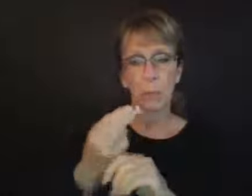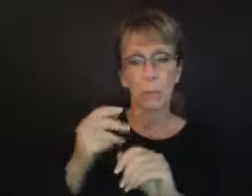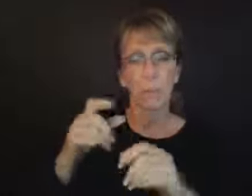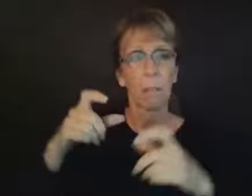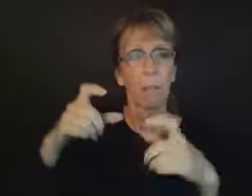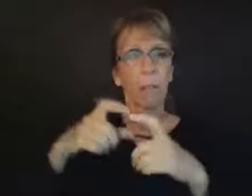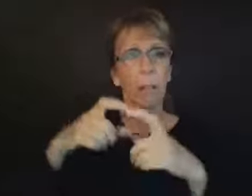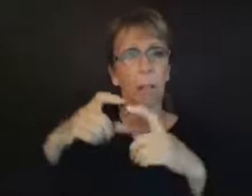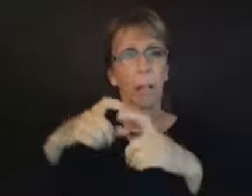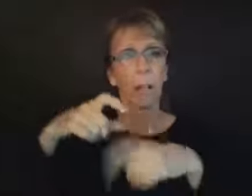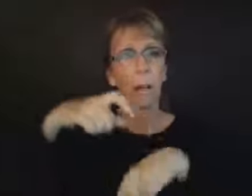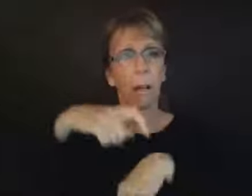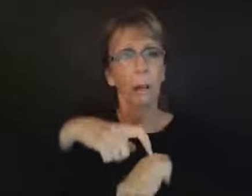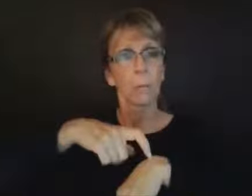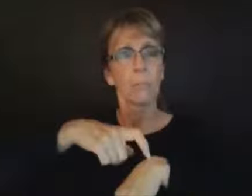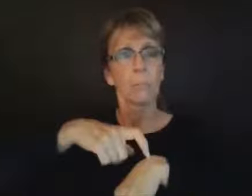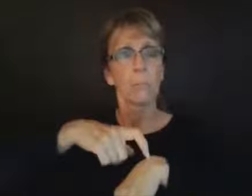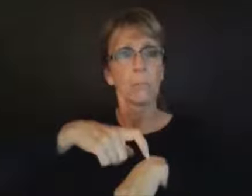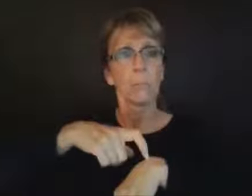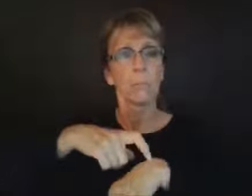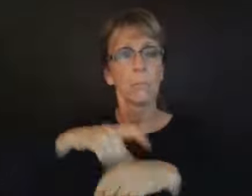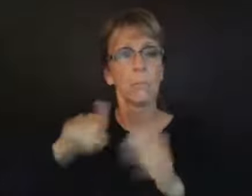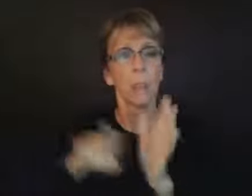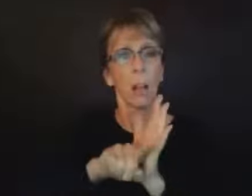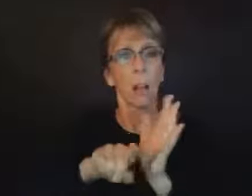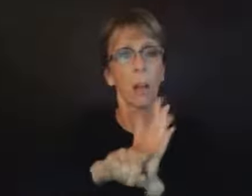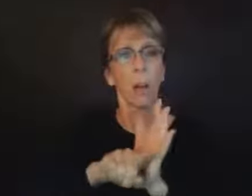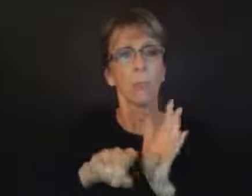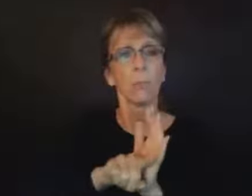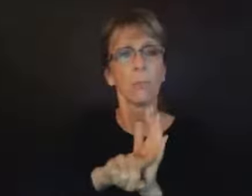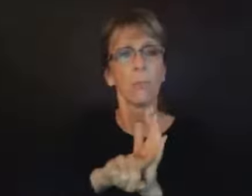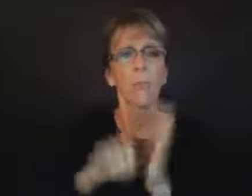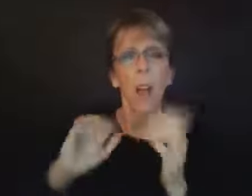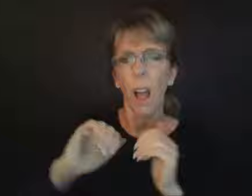teaching them how to use a tactile alarm clock -